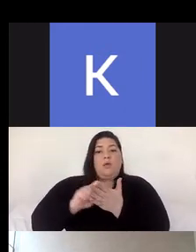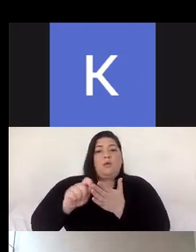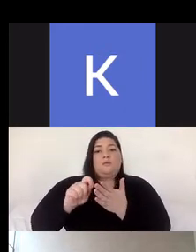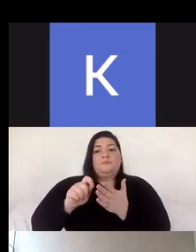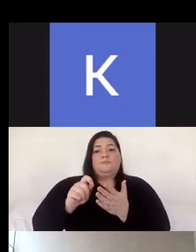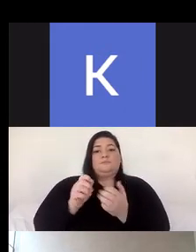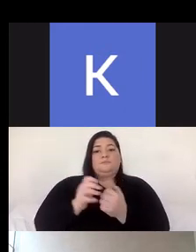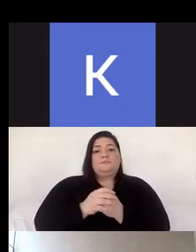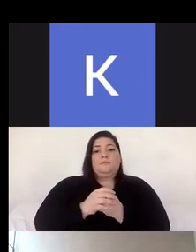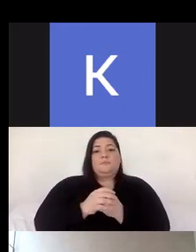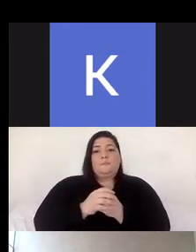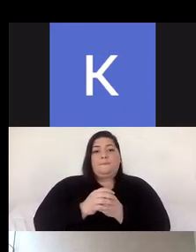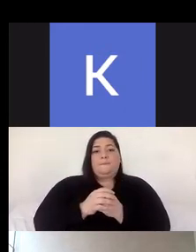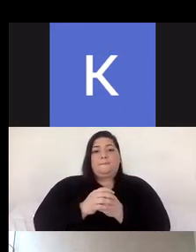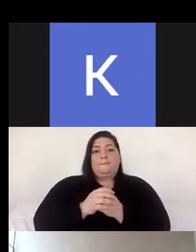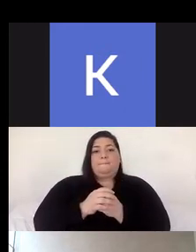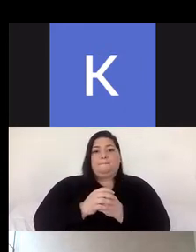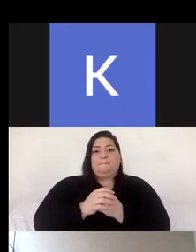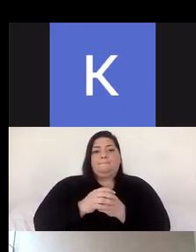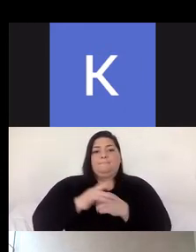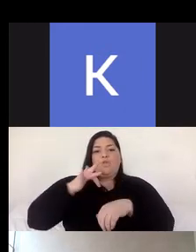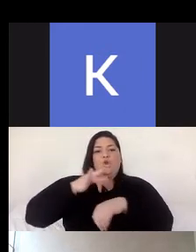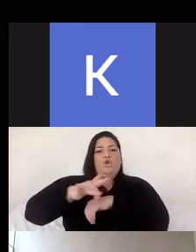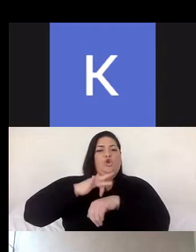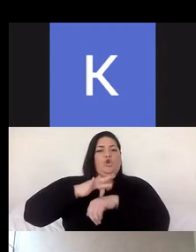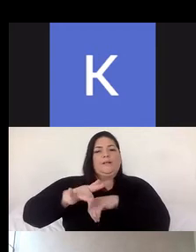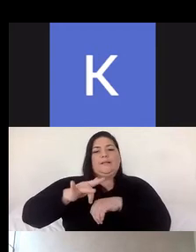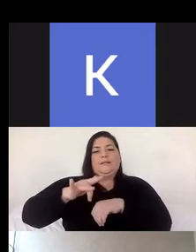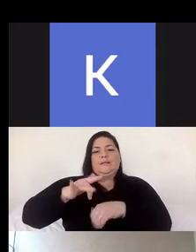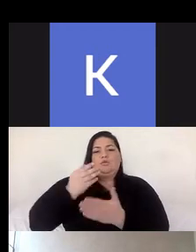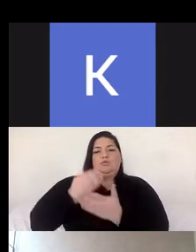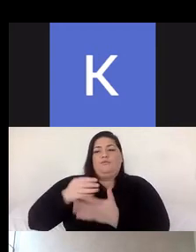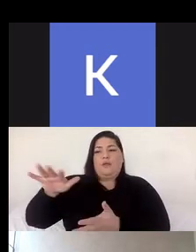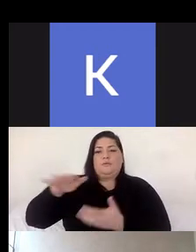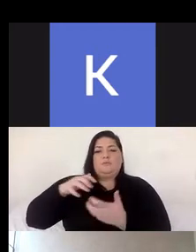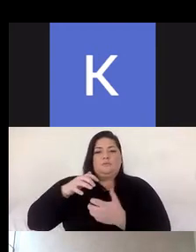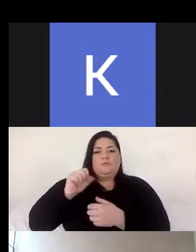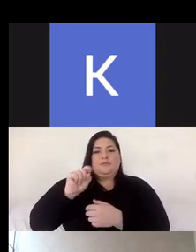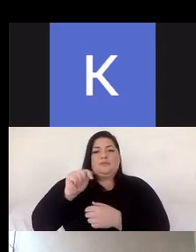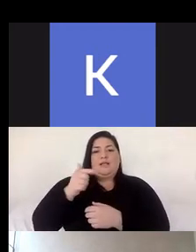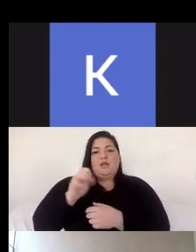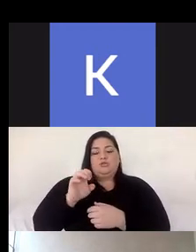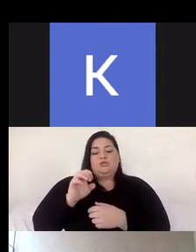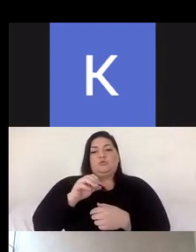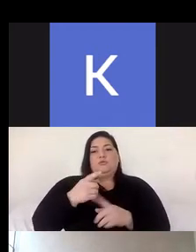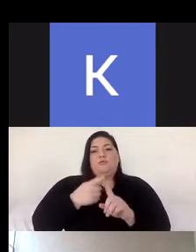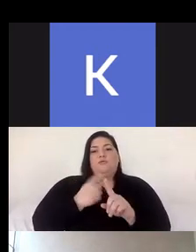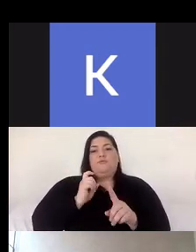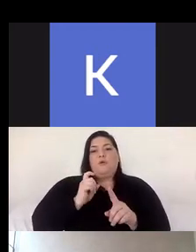of this kind of writing in the early stages of the grant funding, is from this grantee who